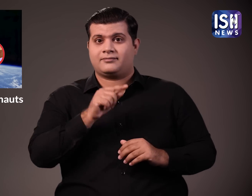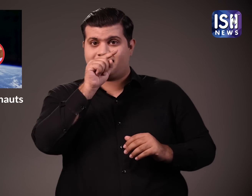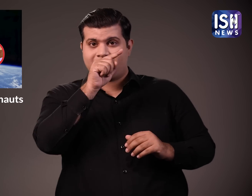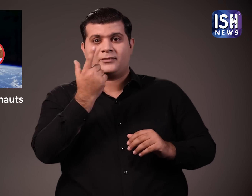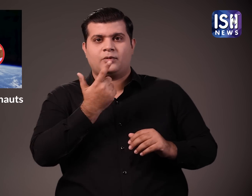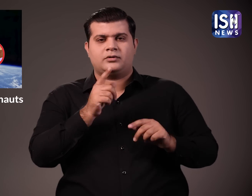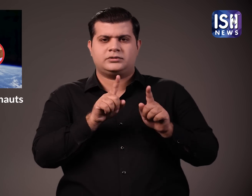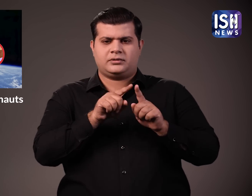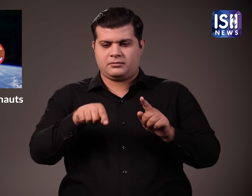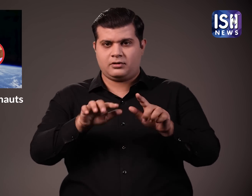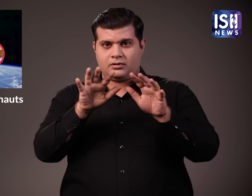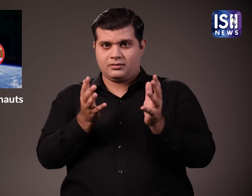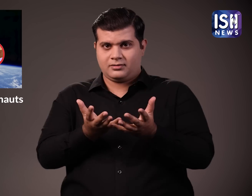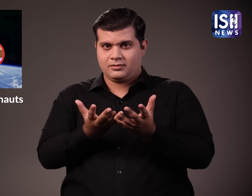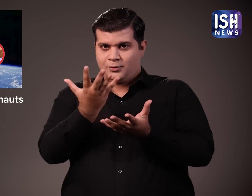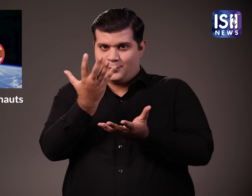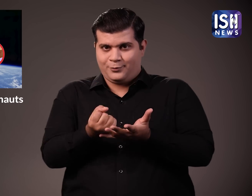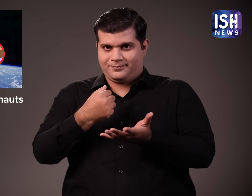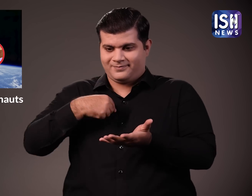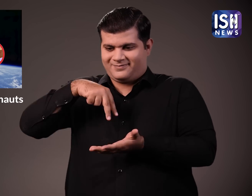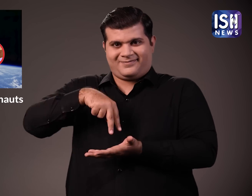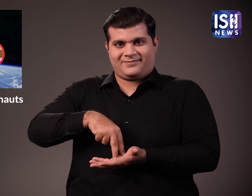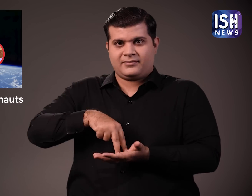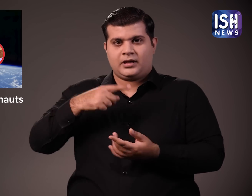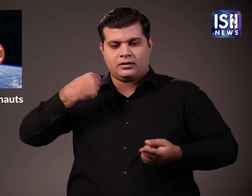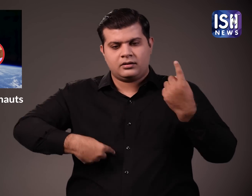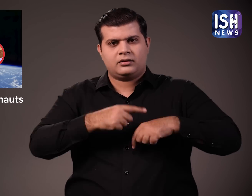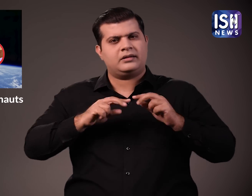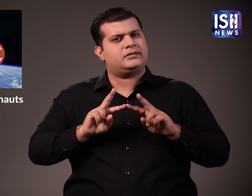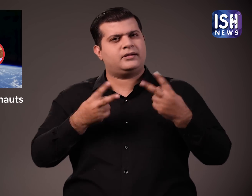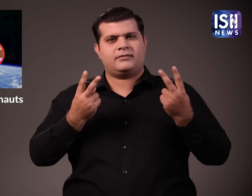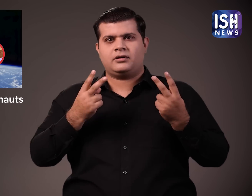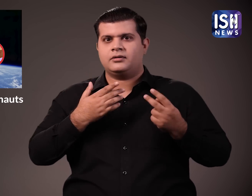On Earth, gravity lets you stand, and the body's metabolism is different.